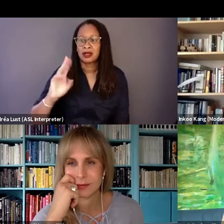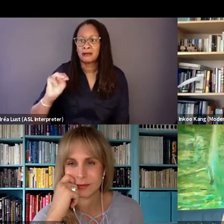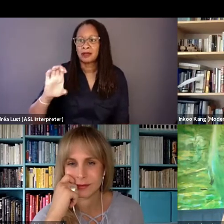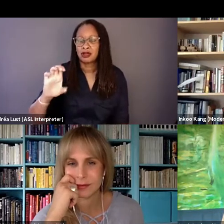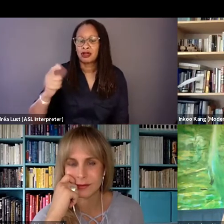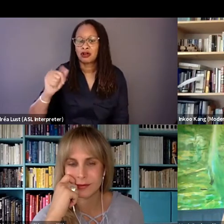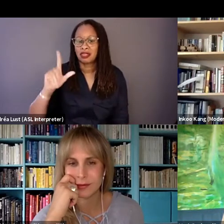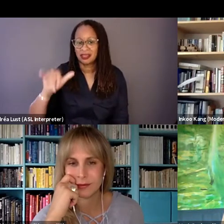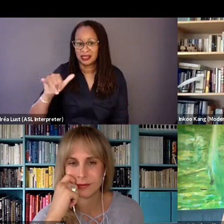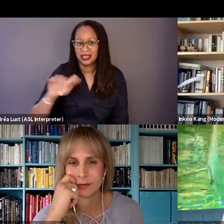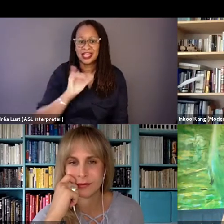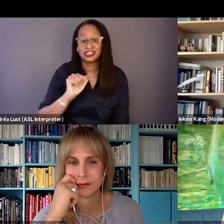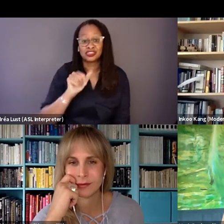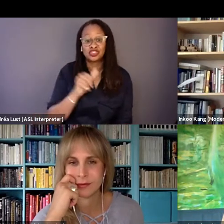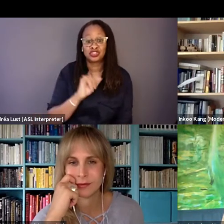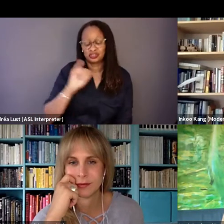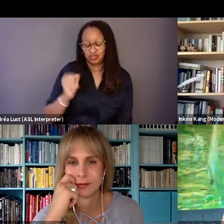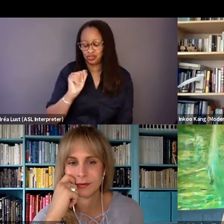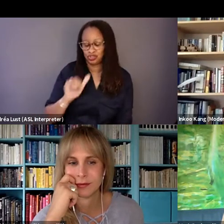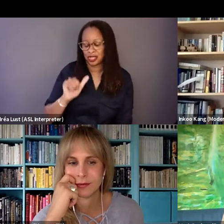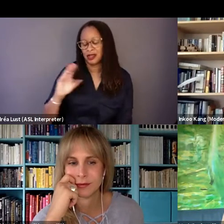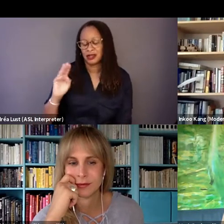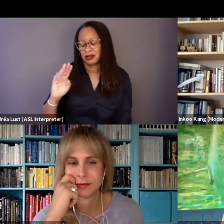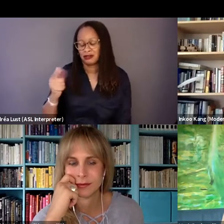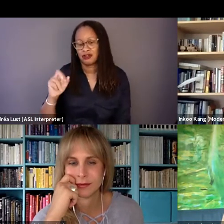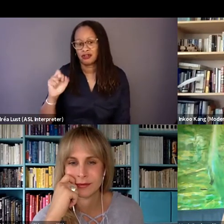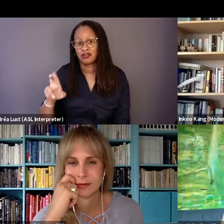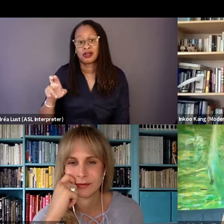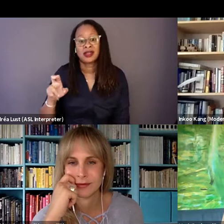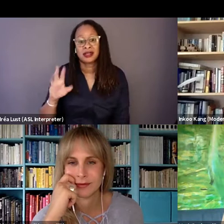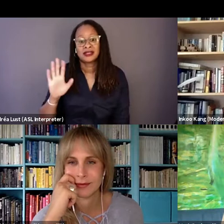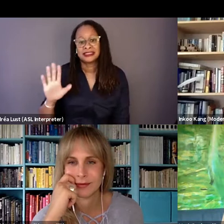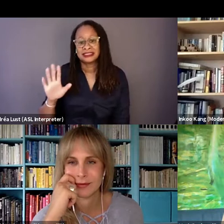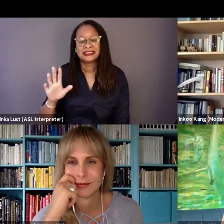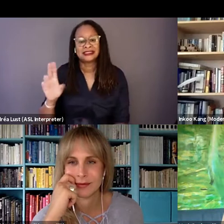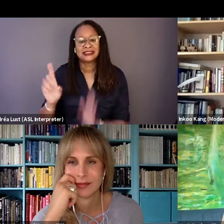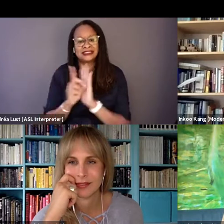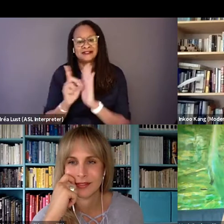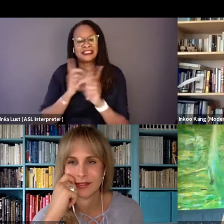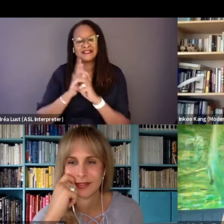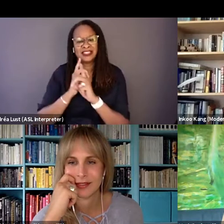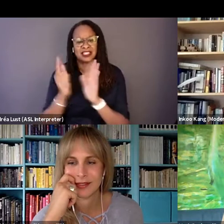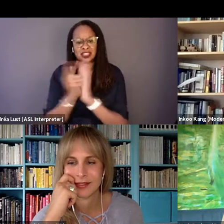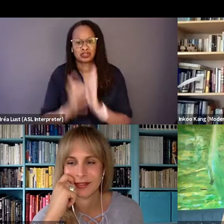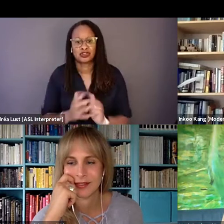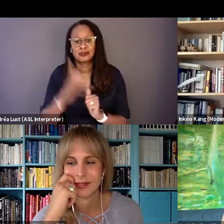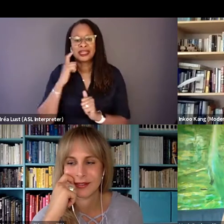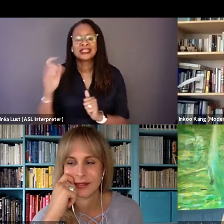I think that's because his son makes movies overseas. So I think there's a paternal aspect to it, I think.